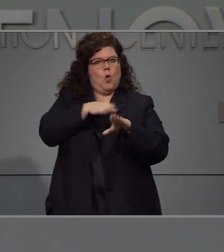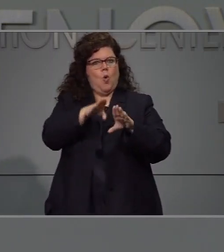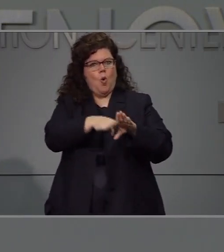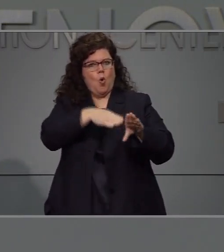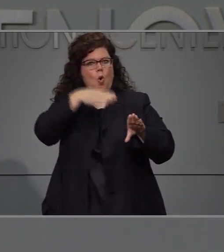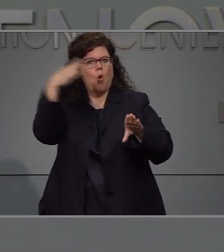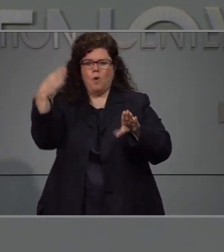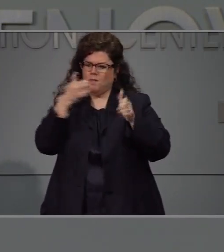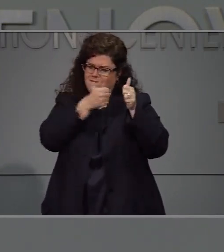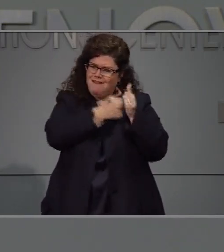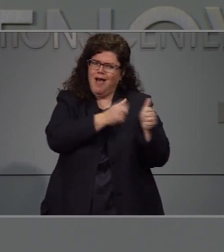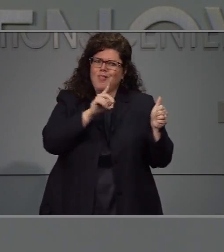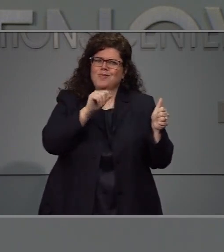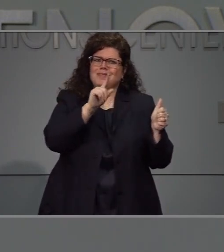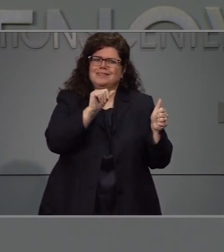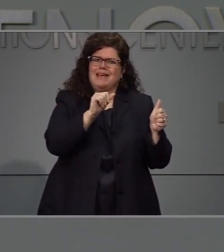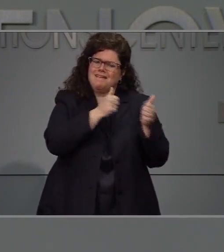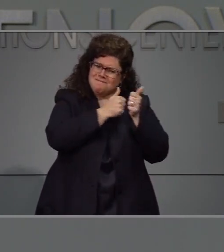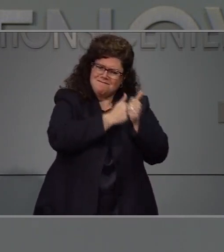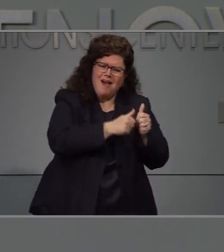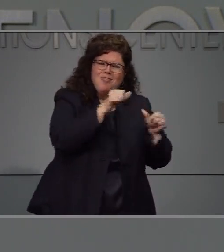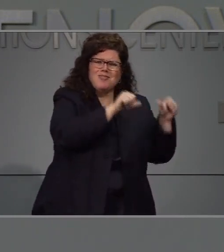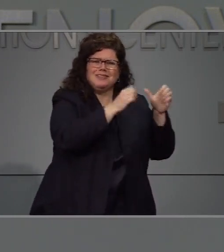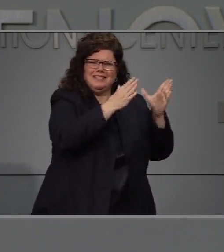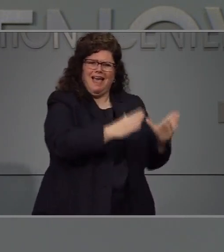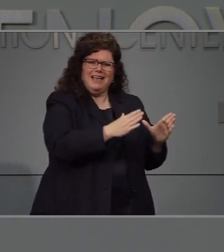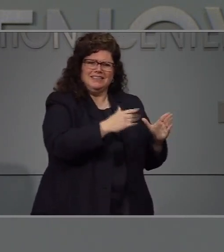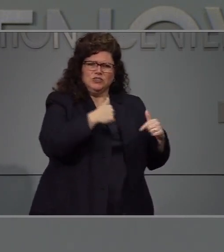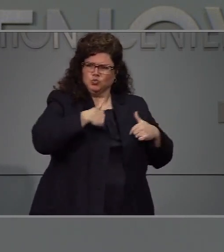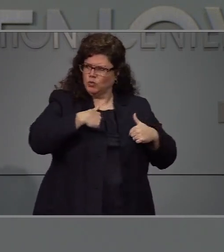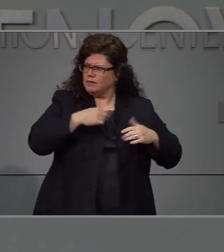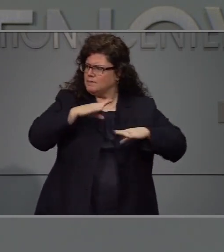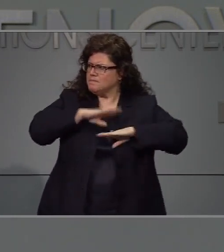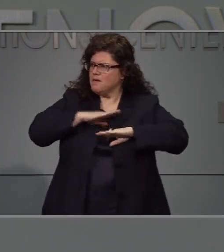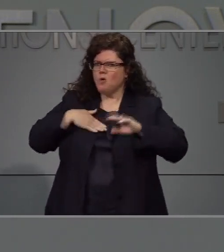WE WANT TO KEEP OUR EYE ON IT WHICH IS WHY WE WANT TO TAKE A MORE MODEST STEP FORWARD INTO PHASE 2 THAN WE WERE ORIGINALLY